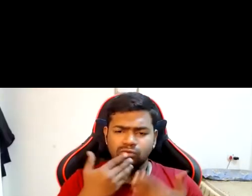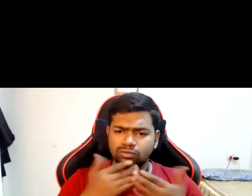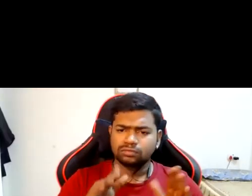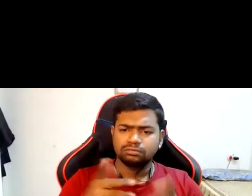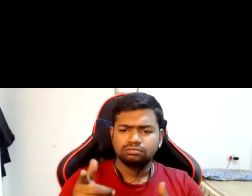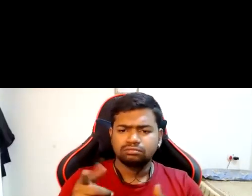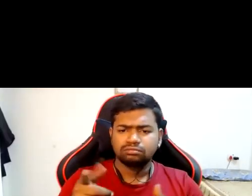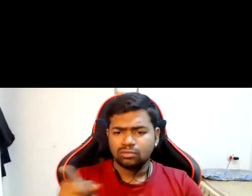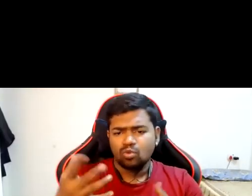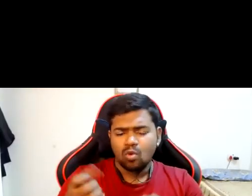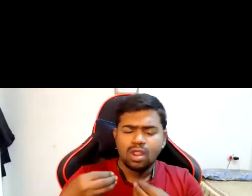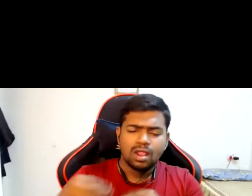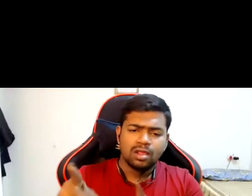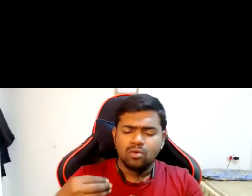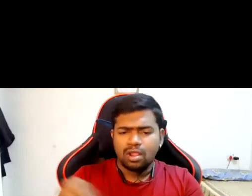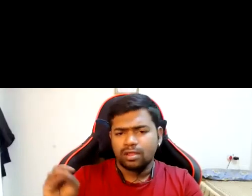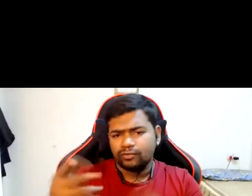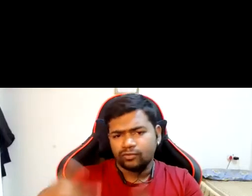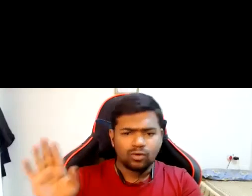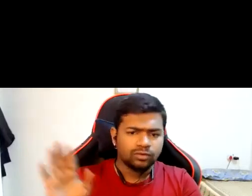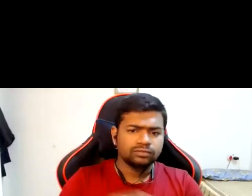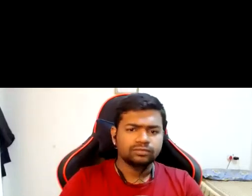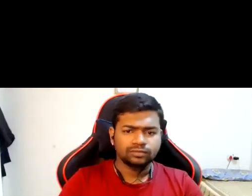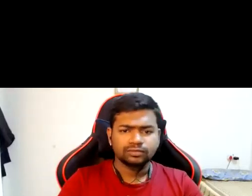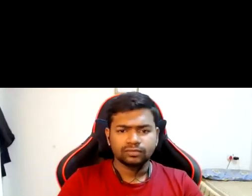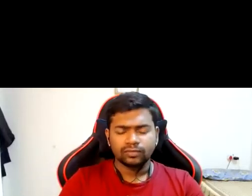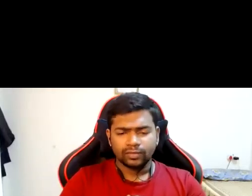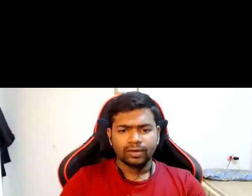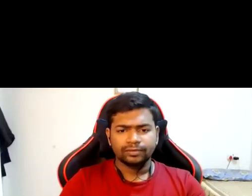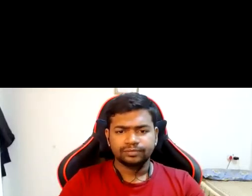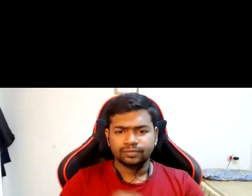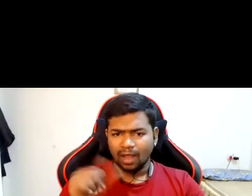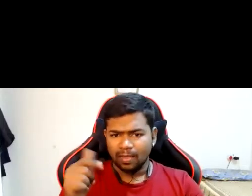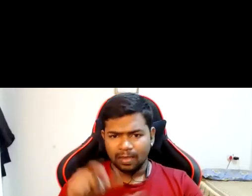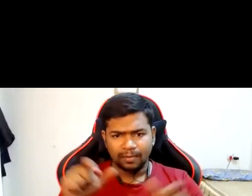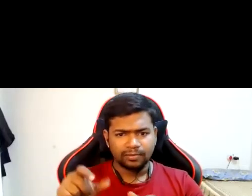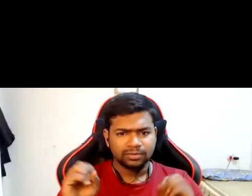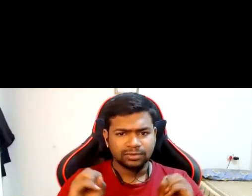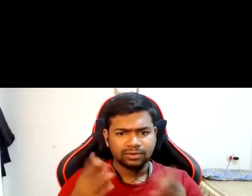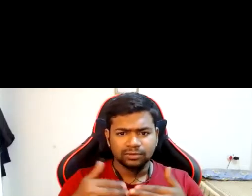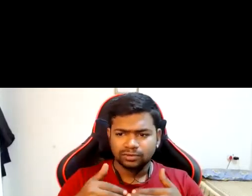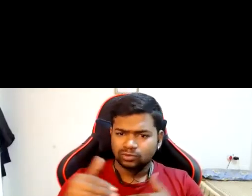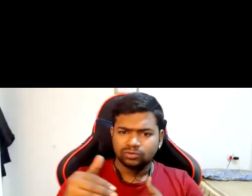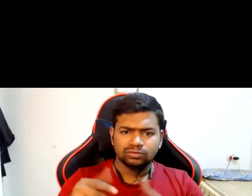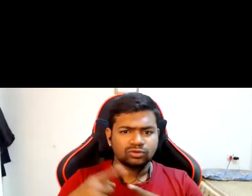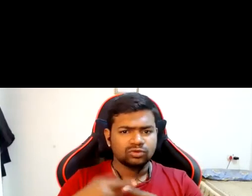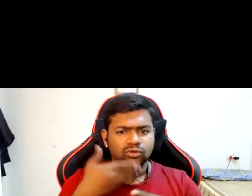Teacher will stop teaching in the College if everyone starts going to Tution so i begged him, requested him,